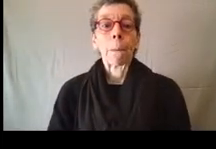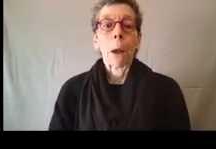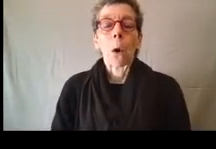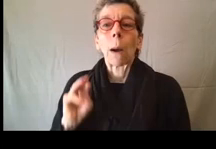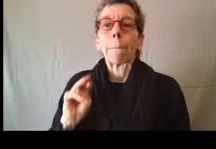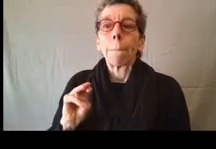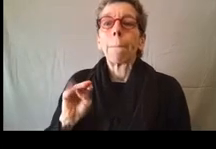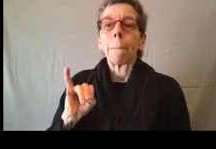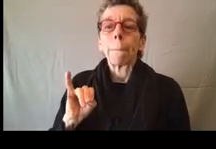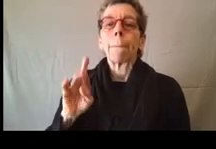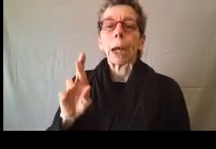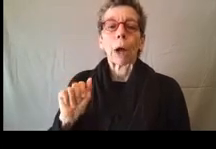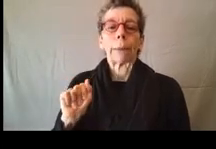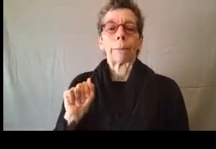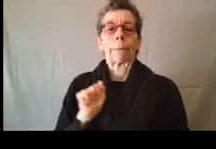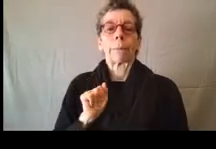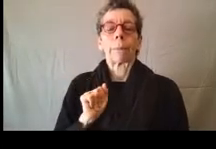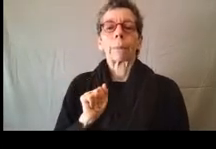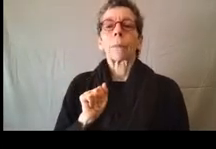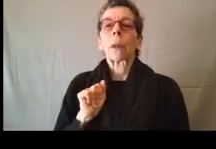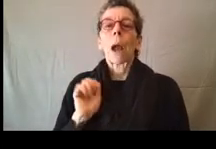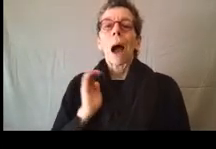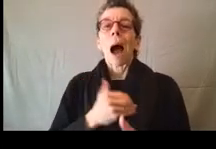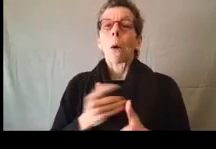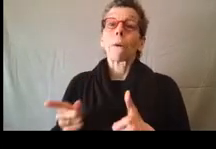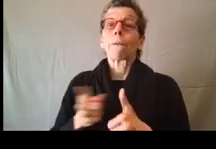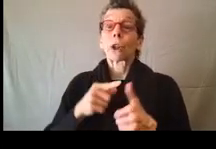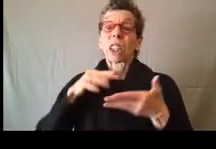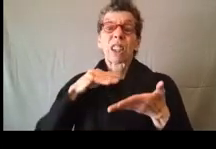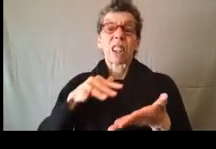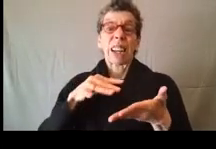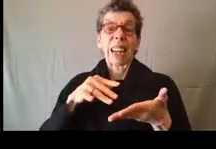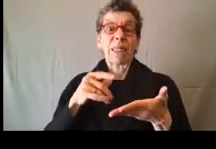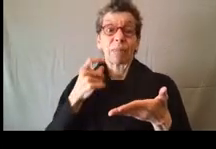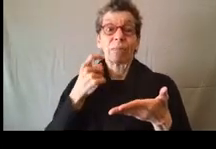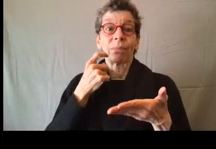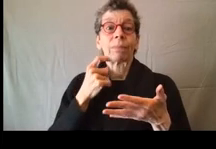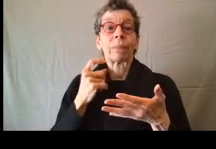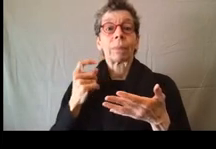be focusing largely on our first study. Barry ran through our program of research, three